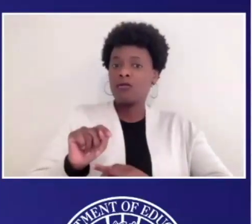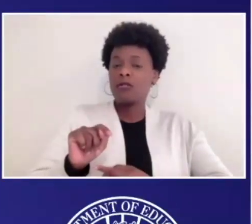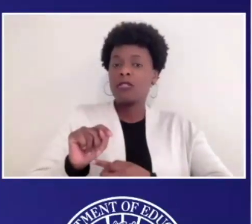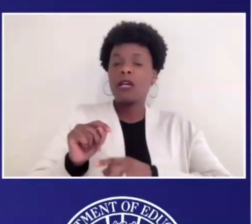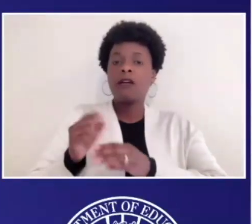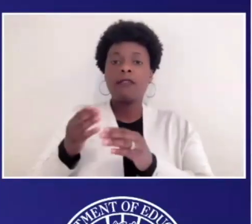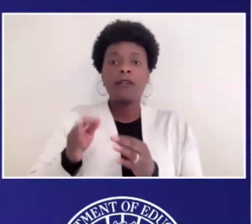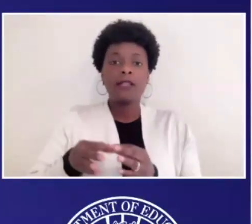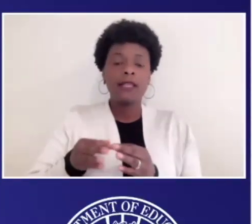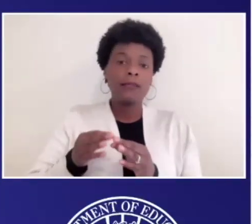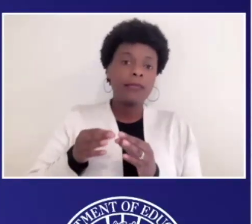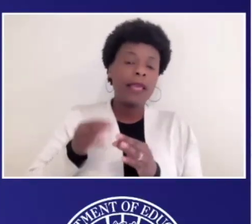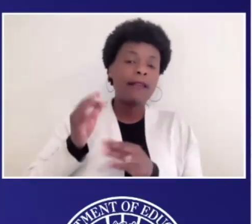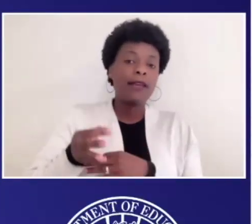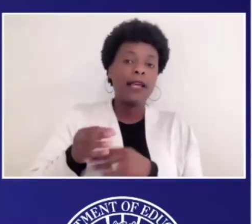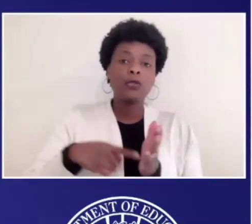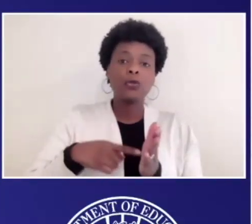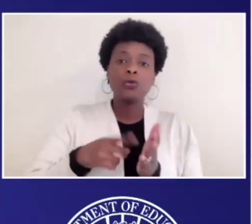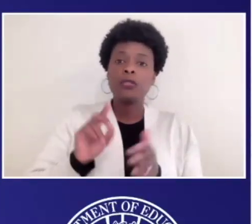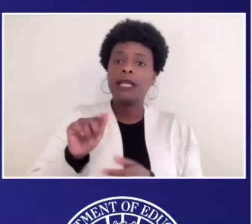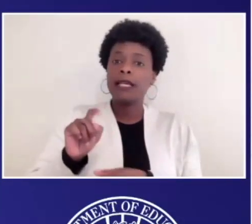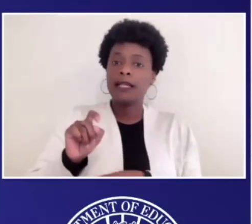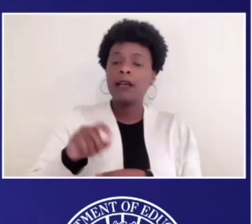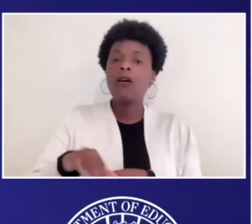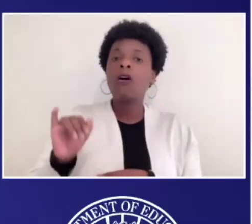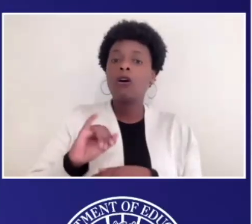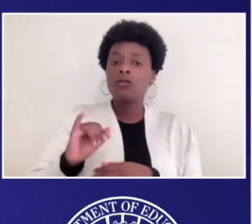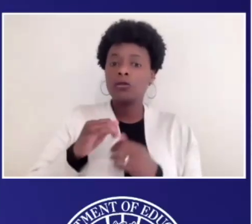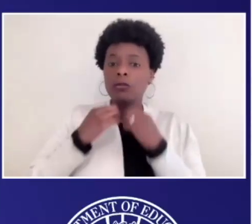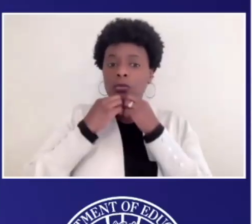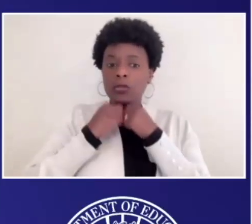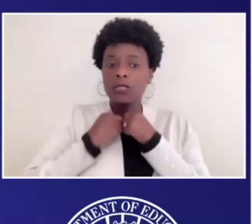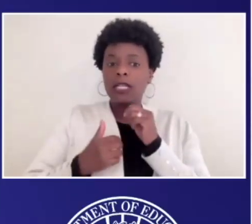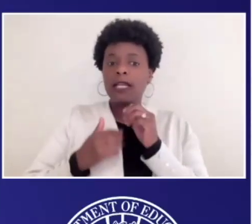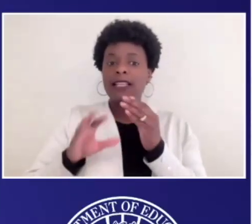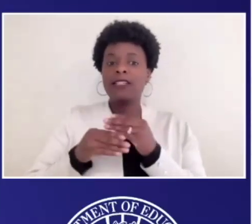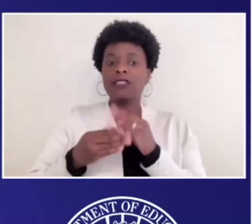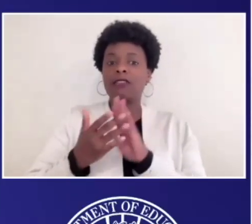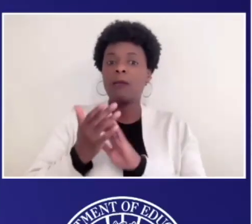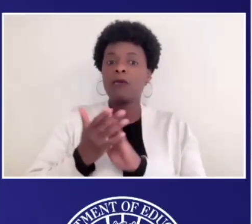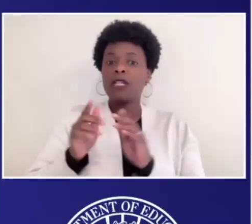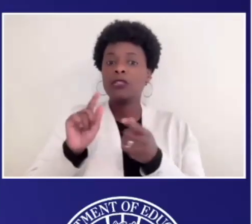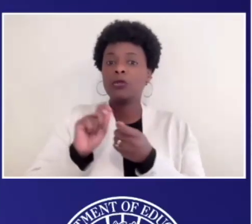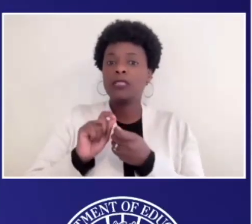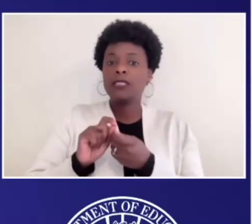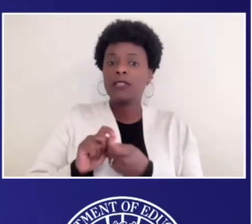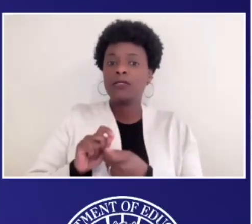date. Additionally, I appreciate the addition of the operational details within the reg text, which I can recognize isn't